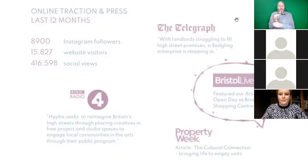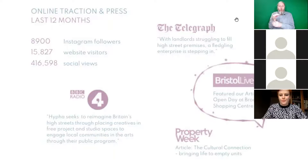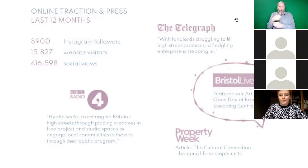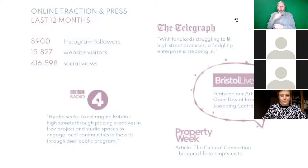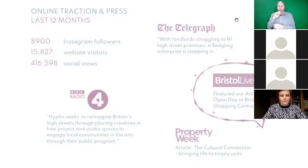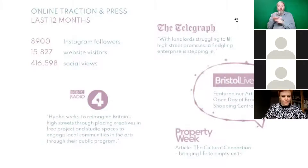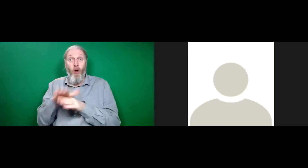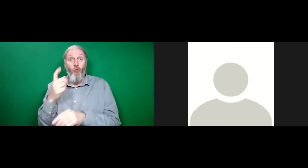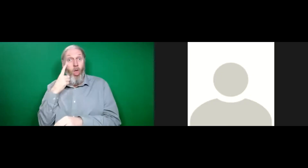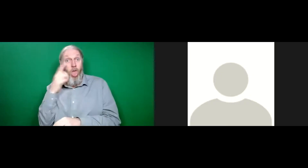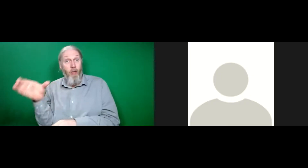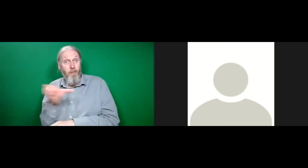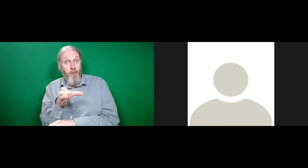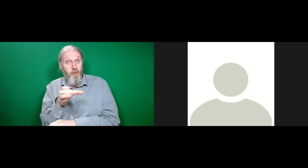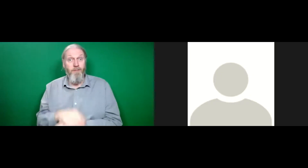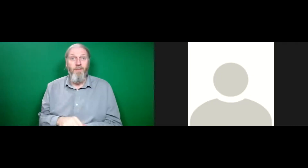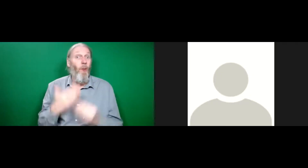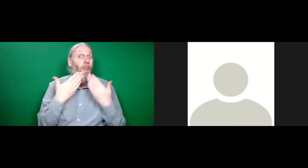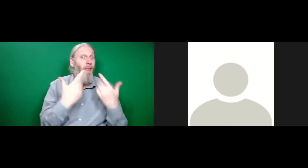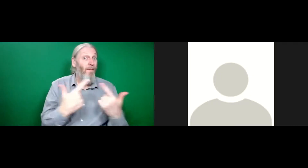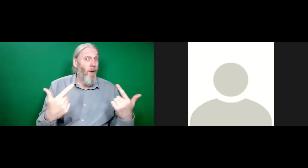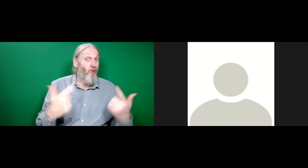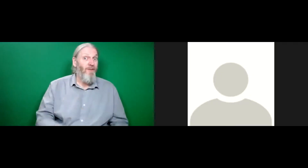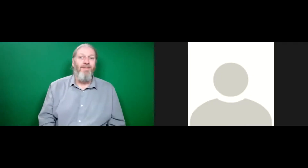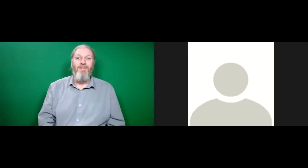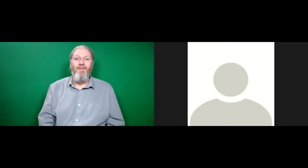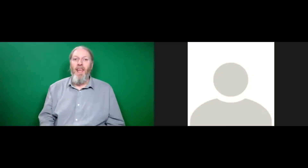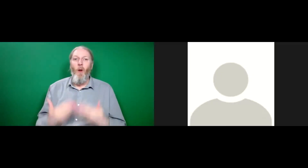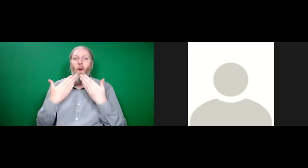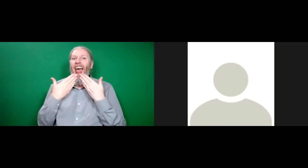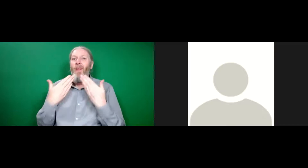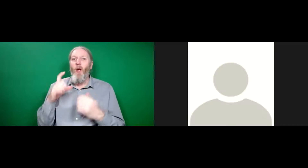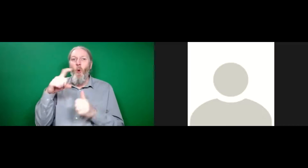Yeah, finally, this is a short of traction we've had.